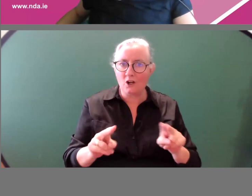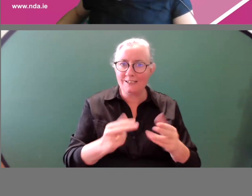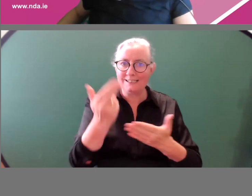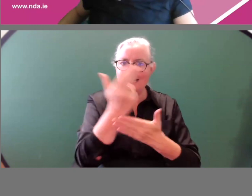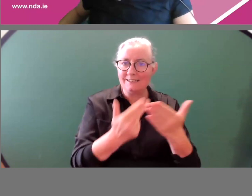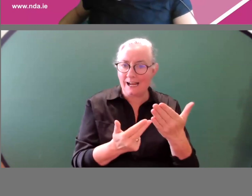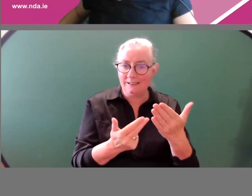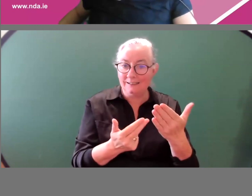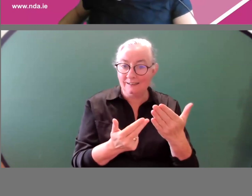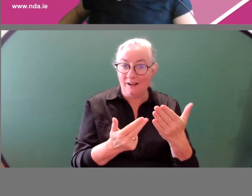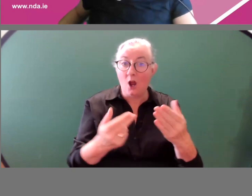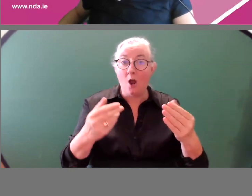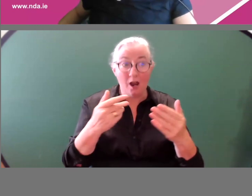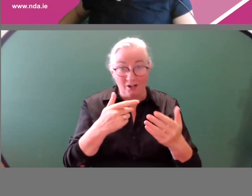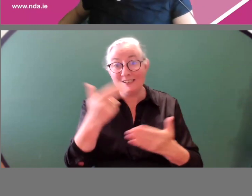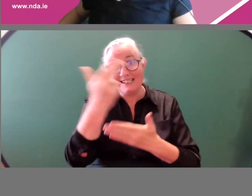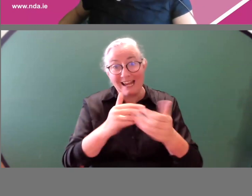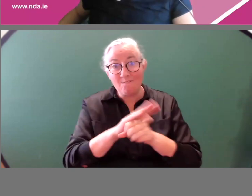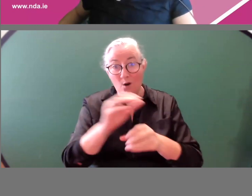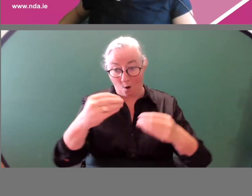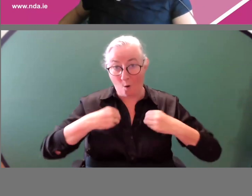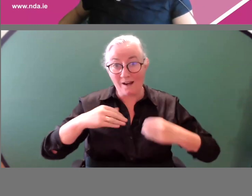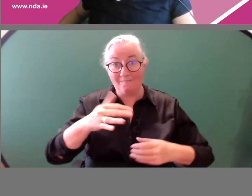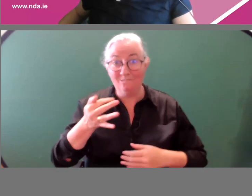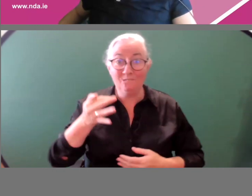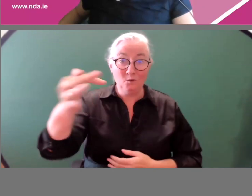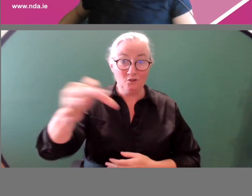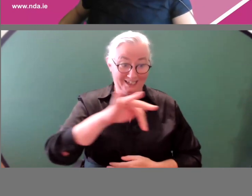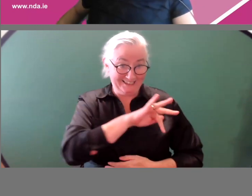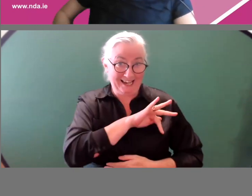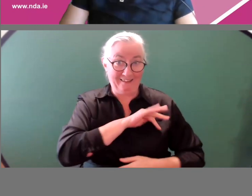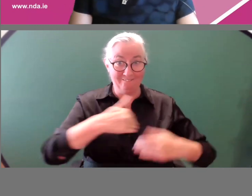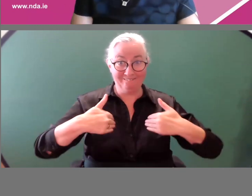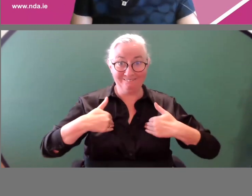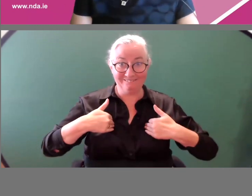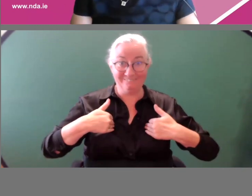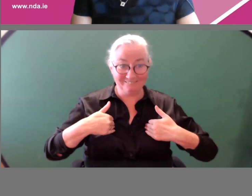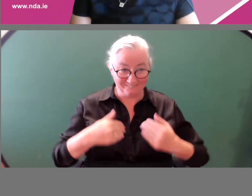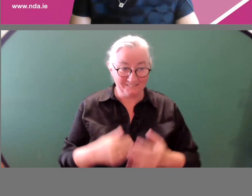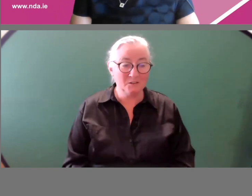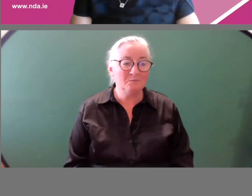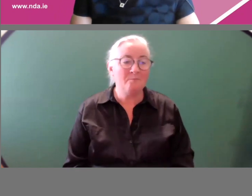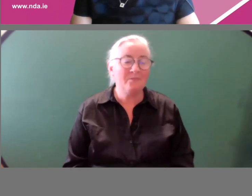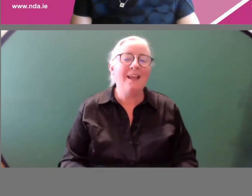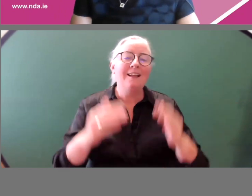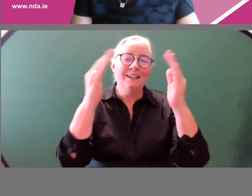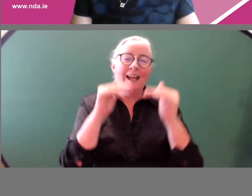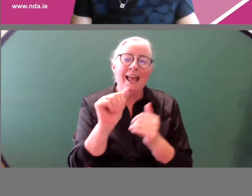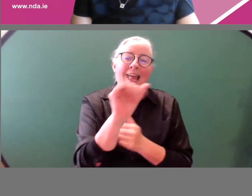for your own and future self. Then another, in relation to aging and disability another thing